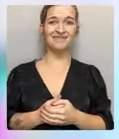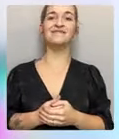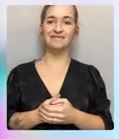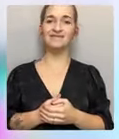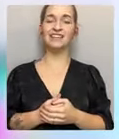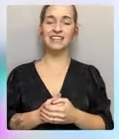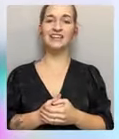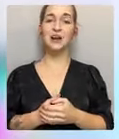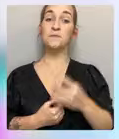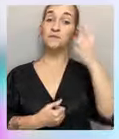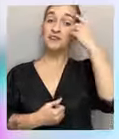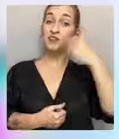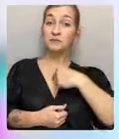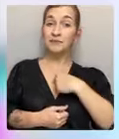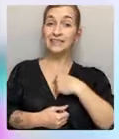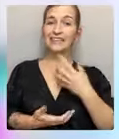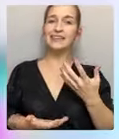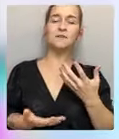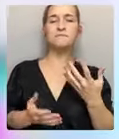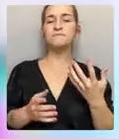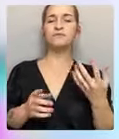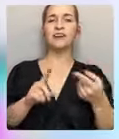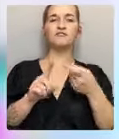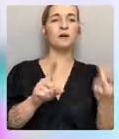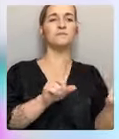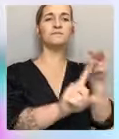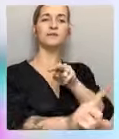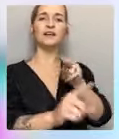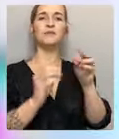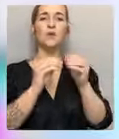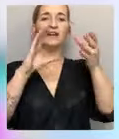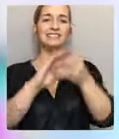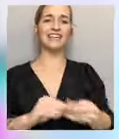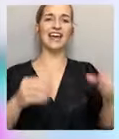Well, for me, again, coming from a more narrative film background,